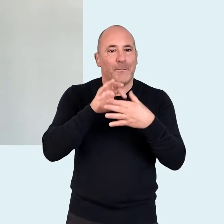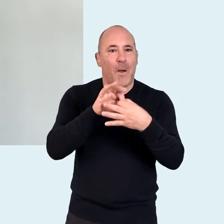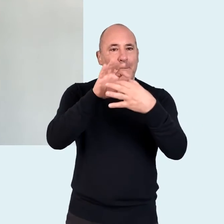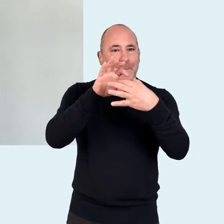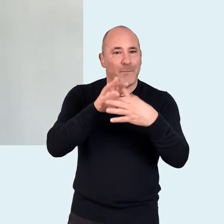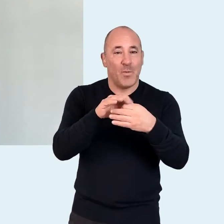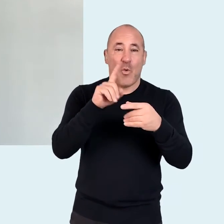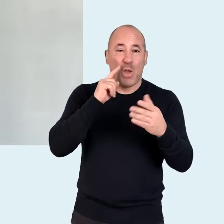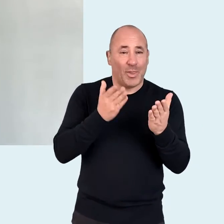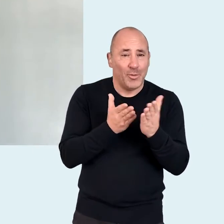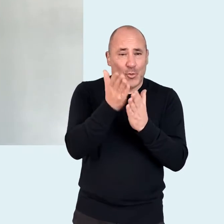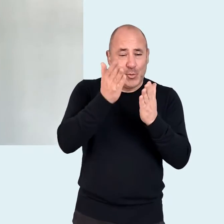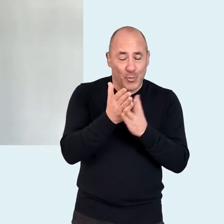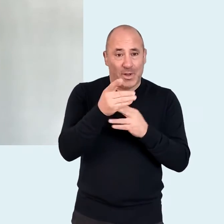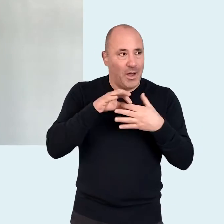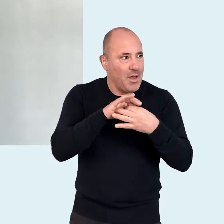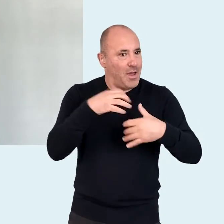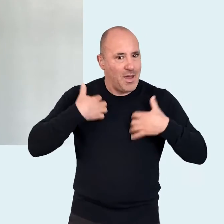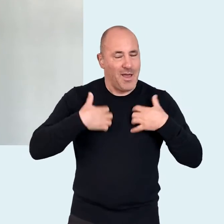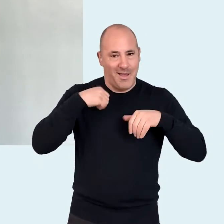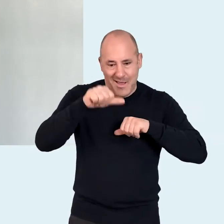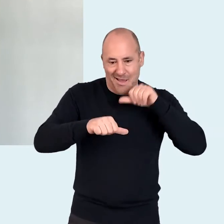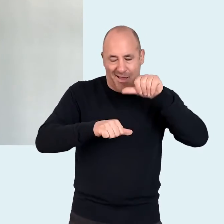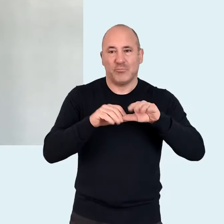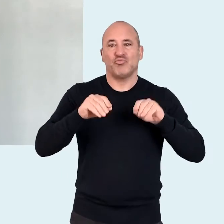but they're always doing something and they're always keeping engaged.